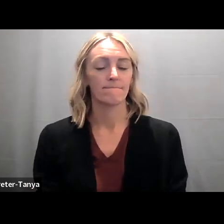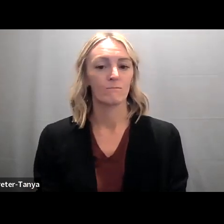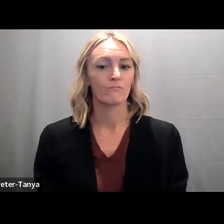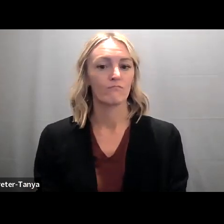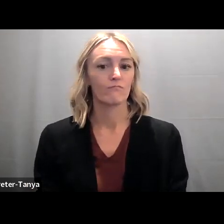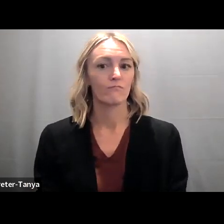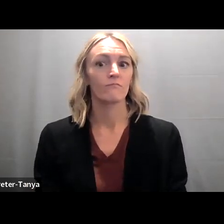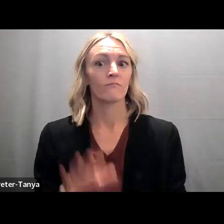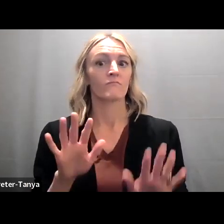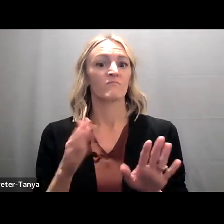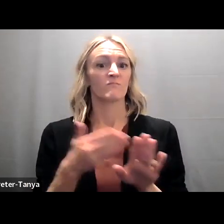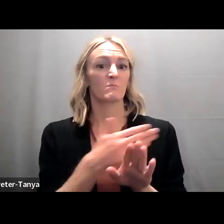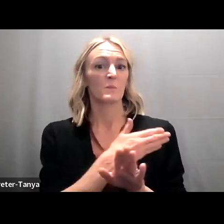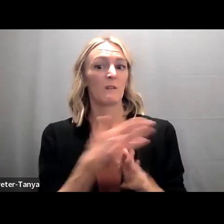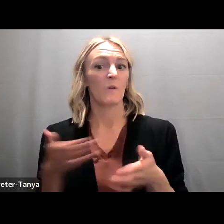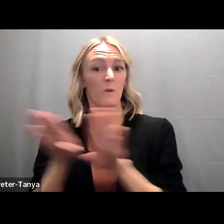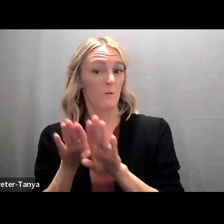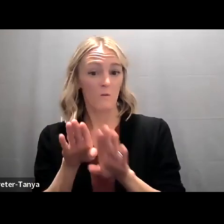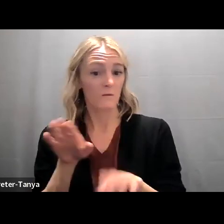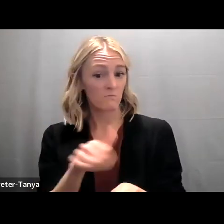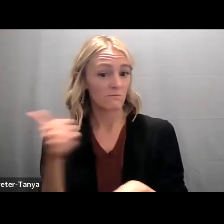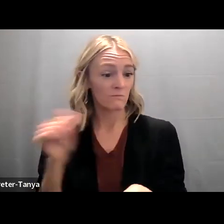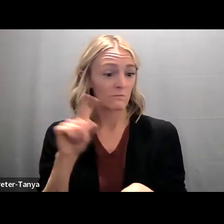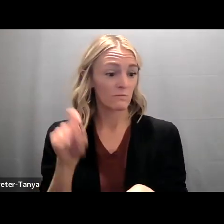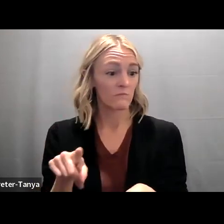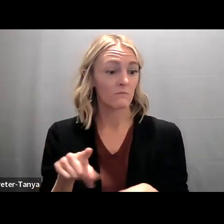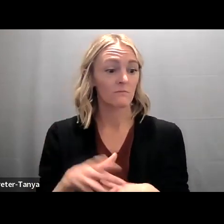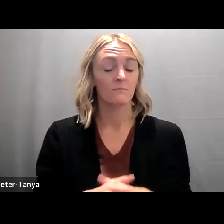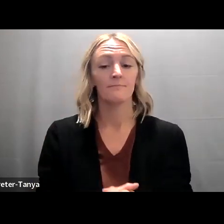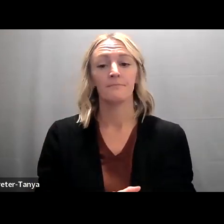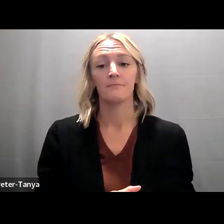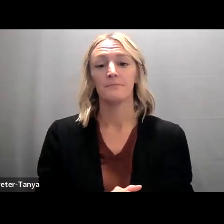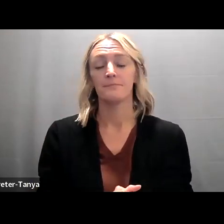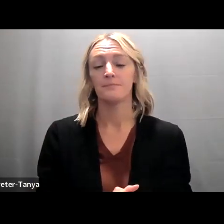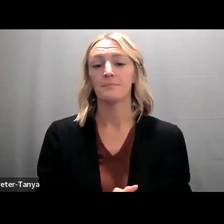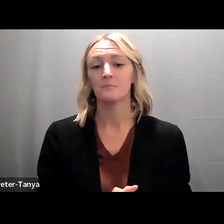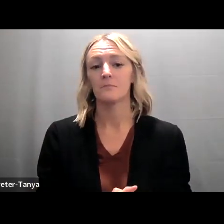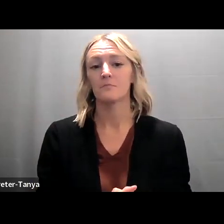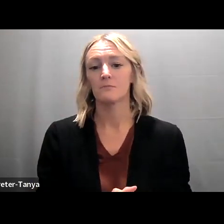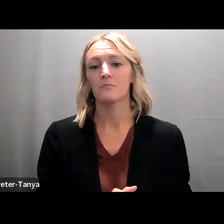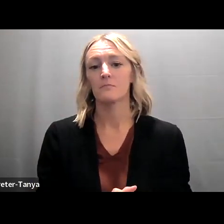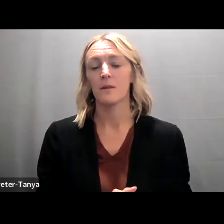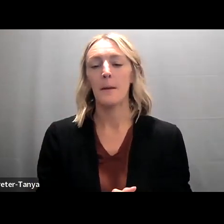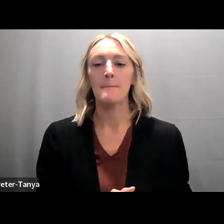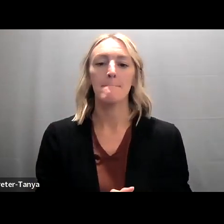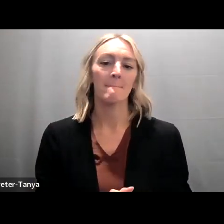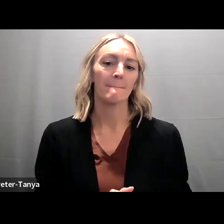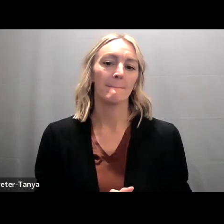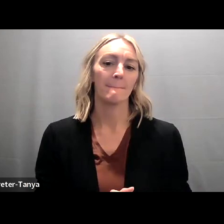Before we close out any other questions is this I did want to read out, we had a great